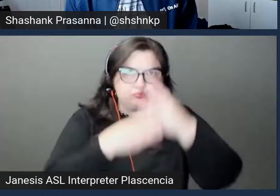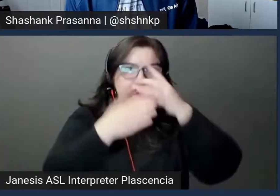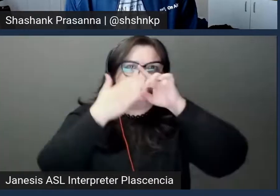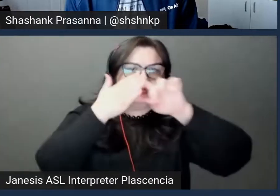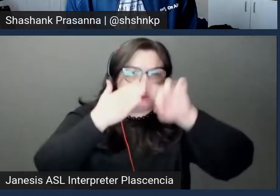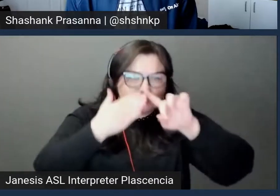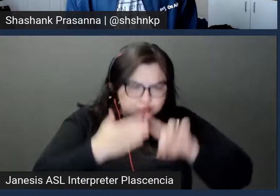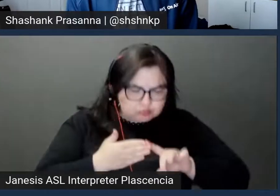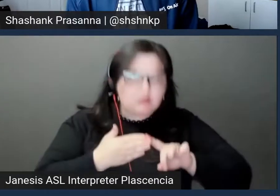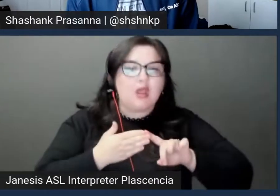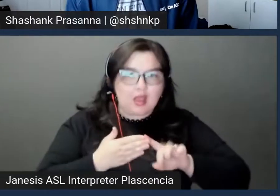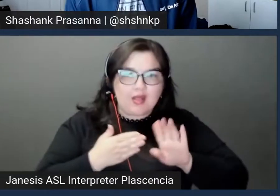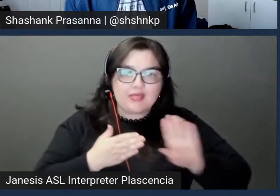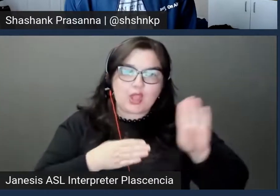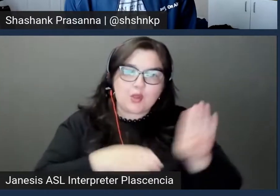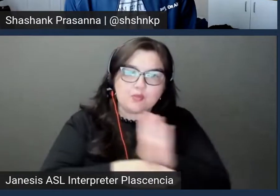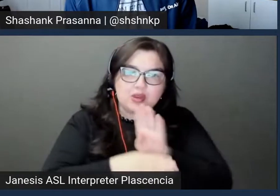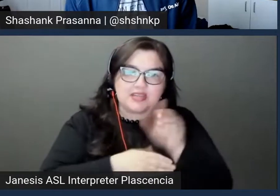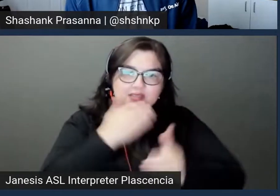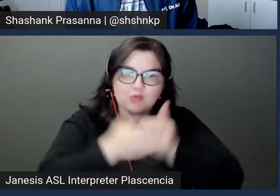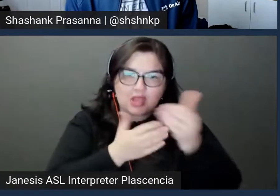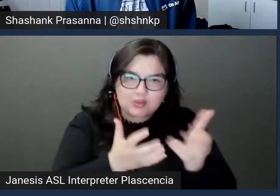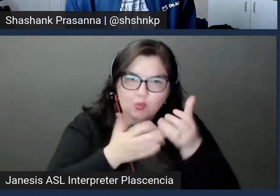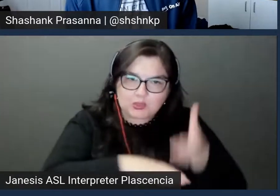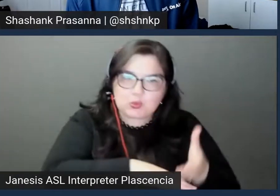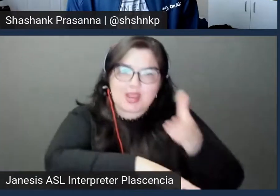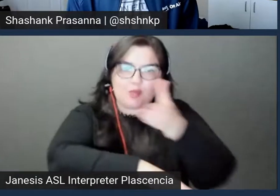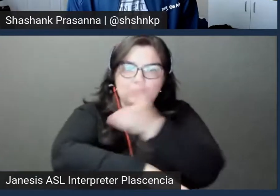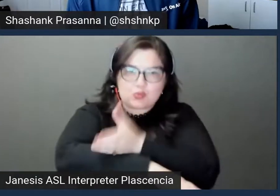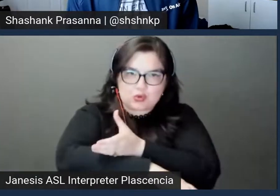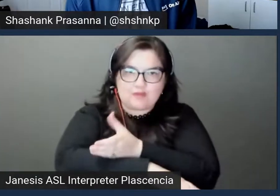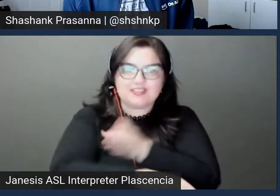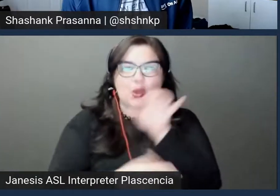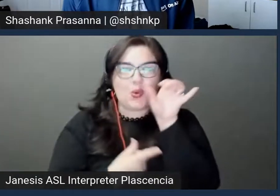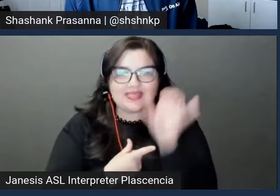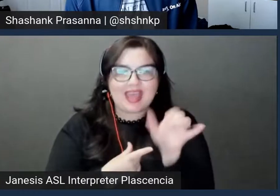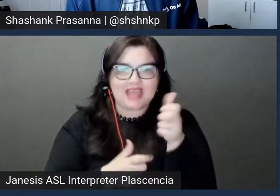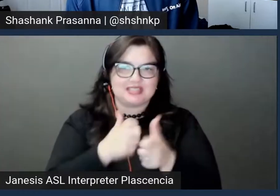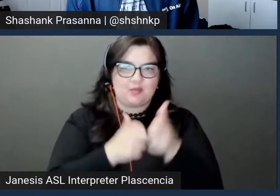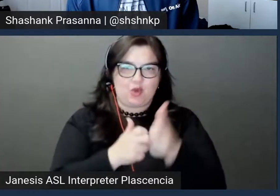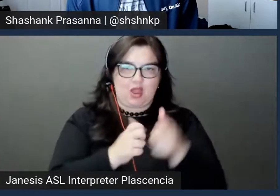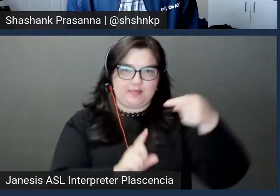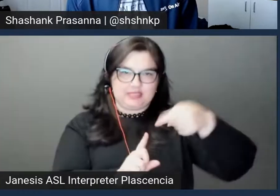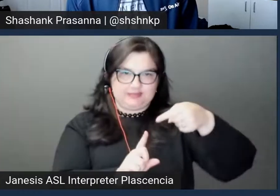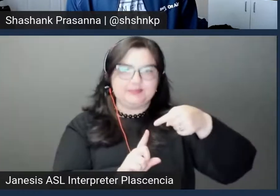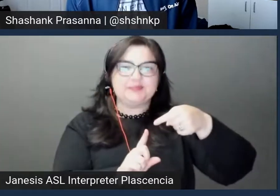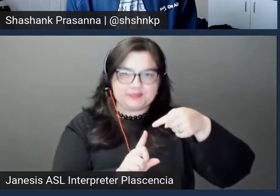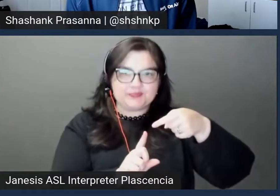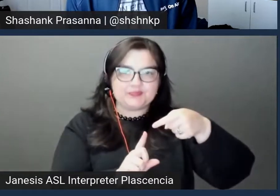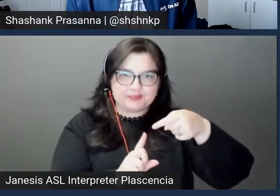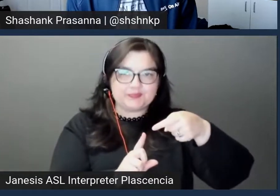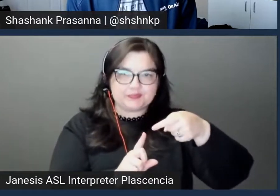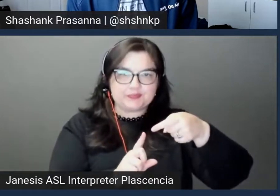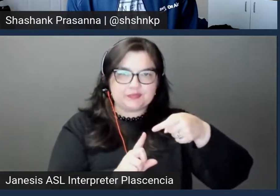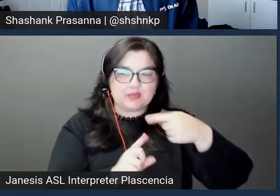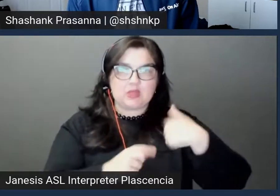and then improve their business processes. So that's basically the problem statement and that's where, you know, we decided to build a product